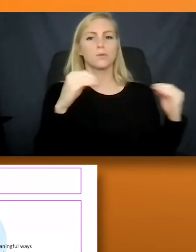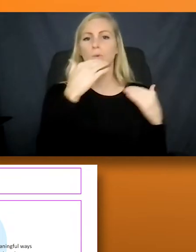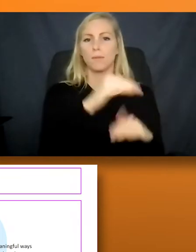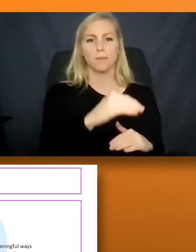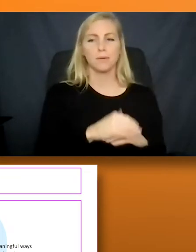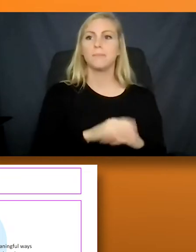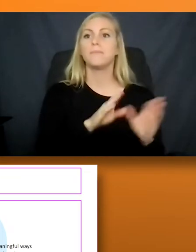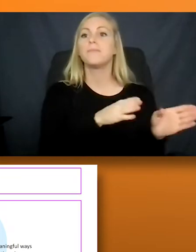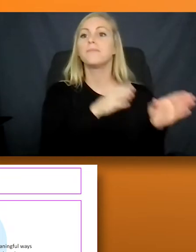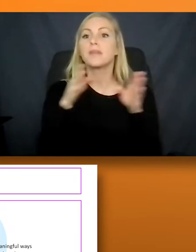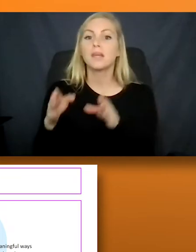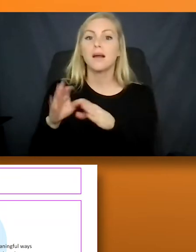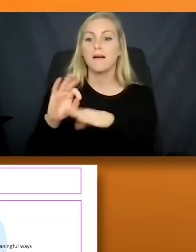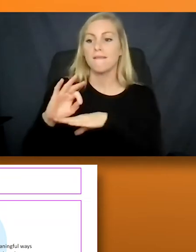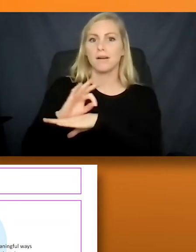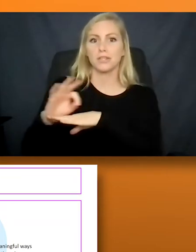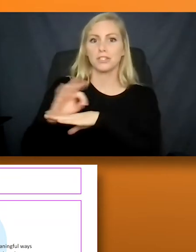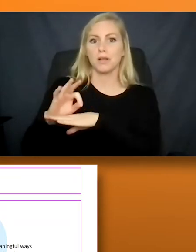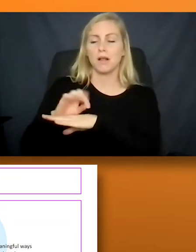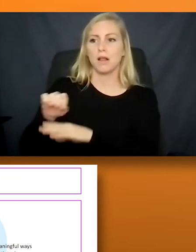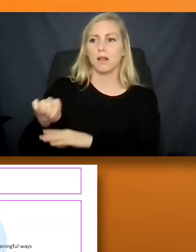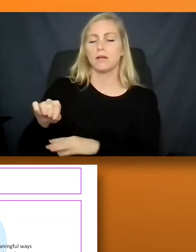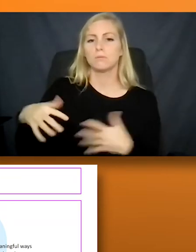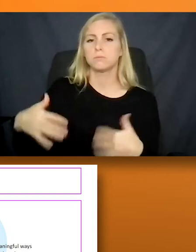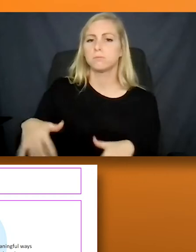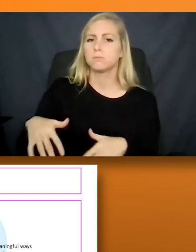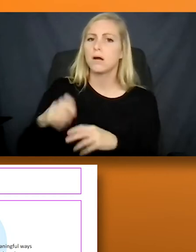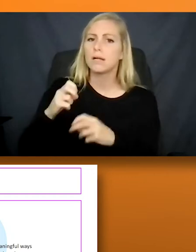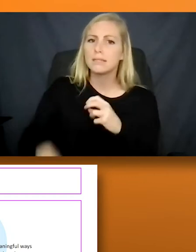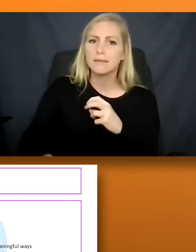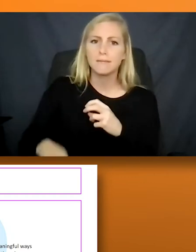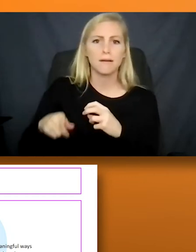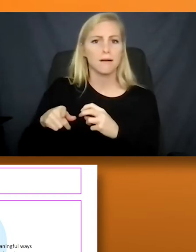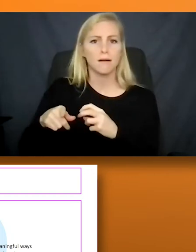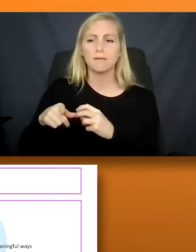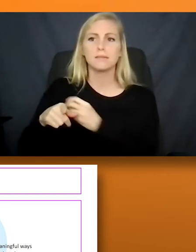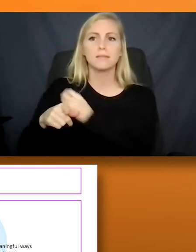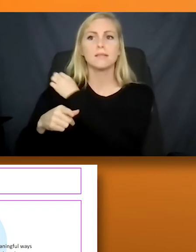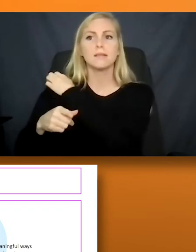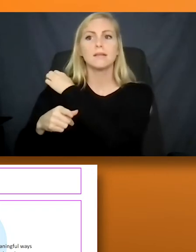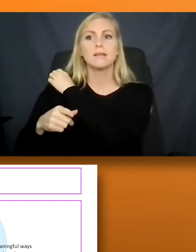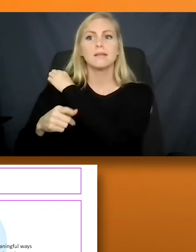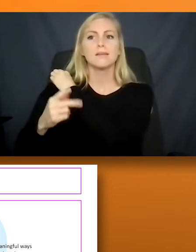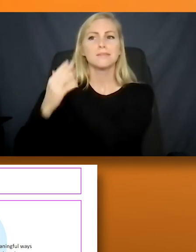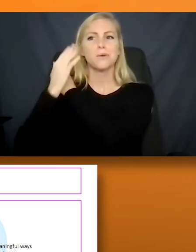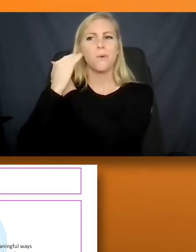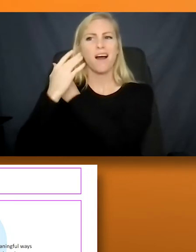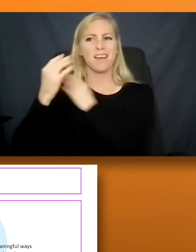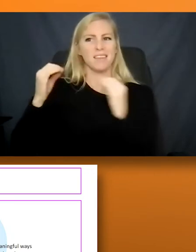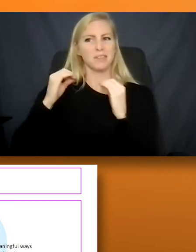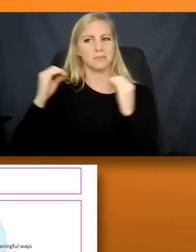Functional words are the ones that they are so difficult because they don't really hold any meaning,